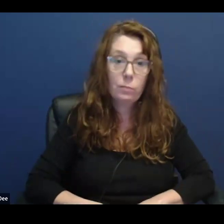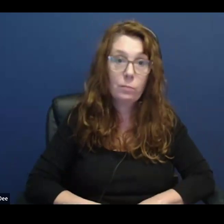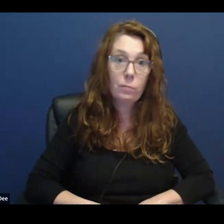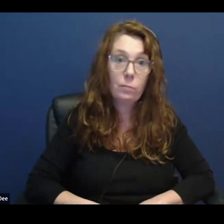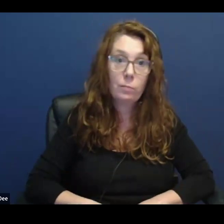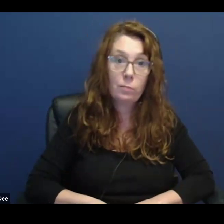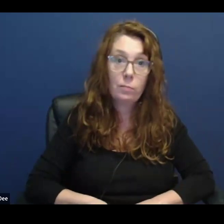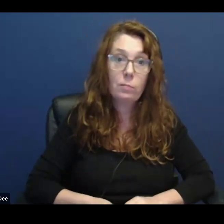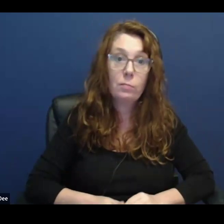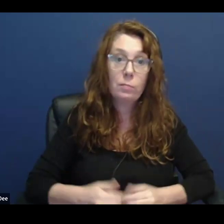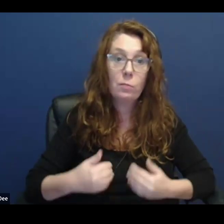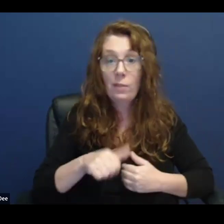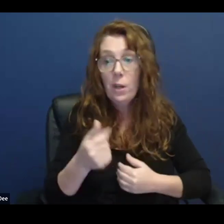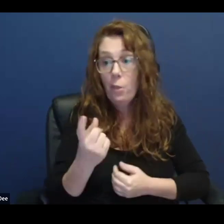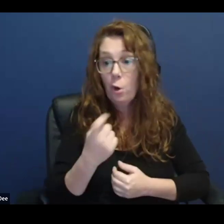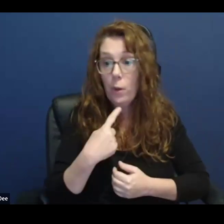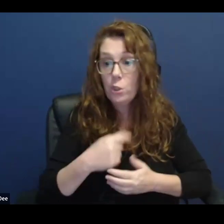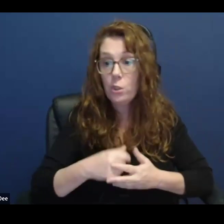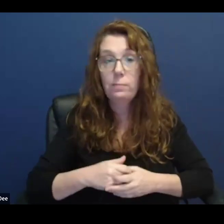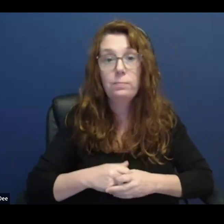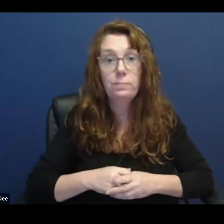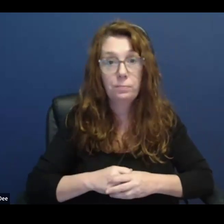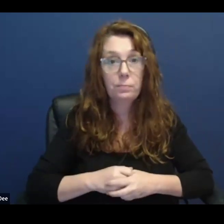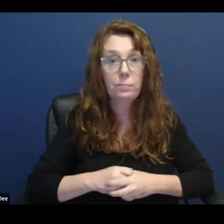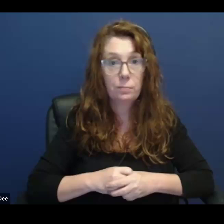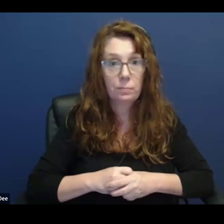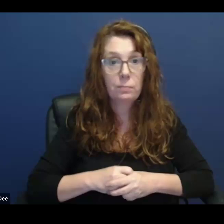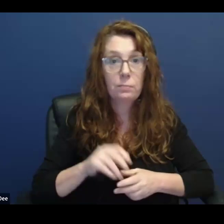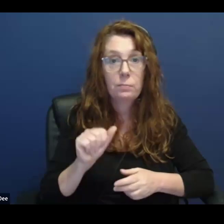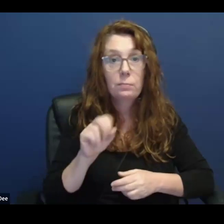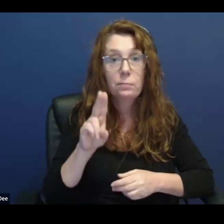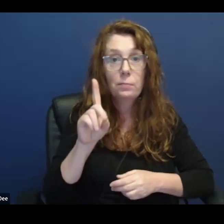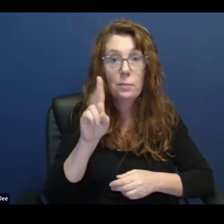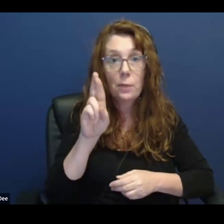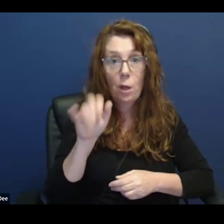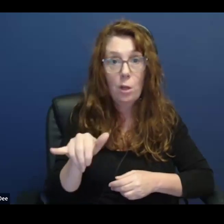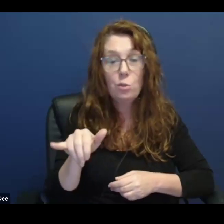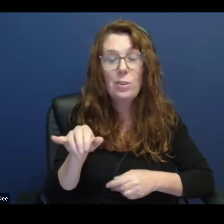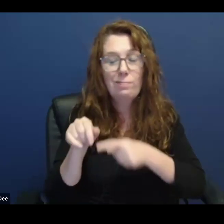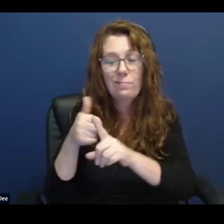Okay, we have another question um which Audrey, one of our fellows at the National NAGPRA program